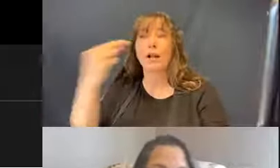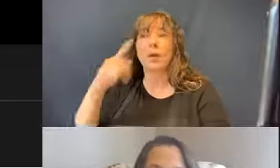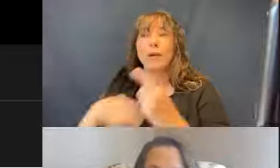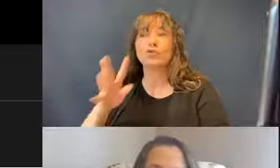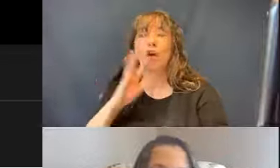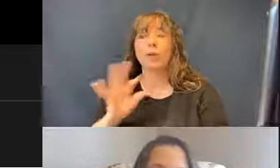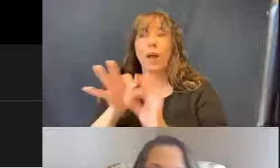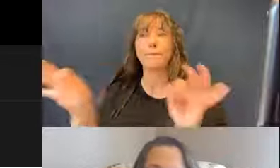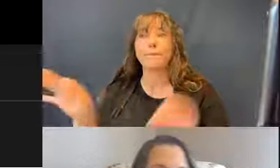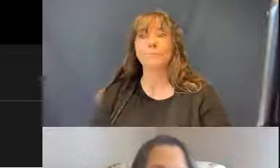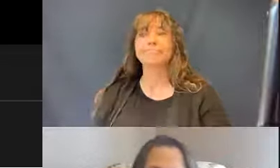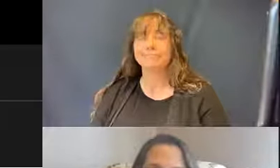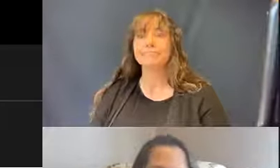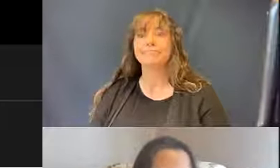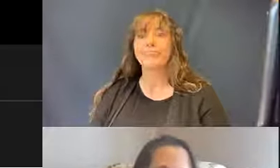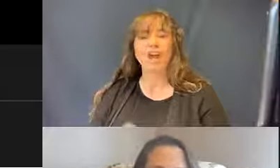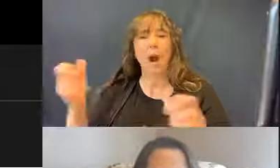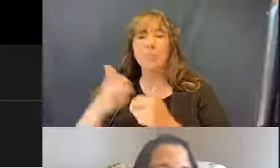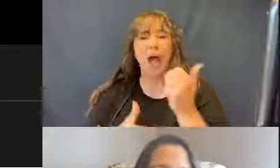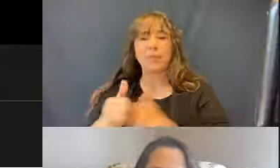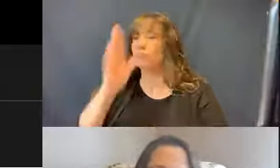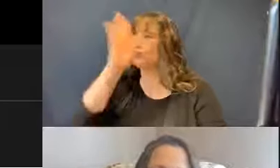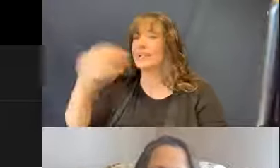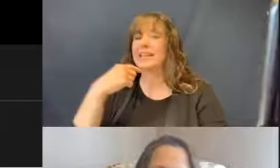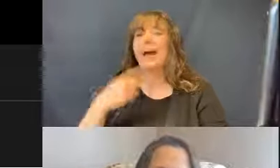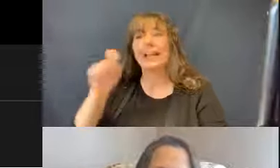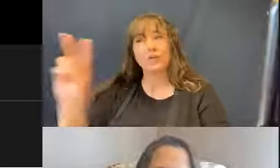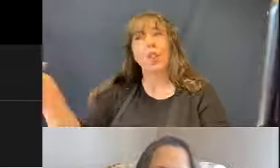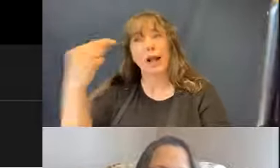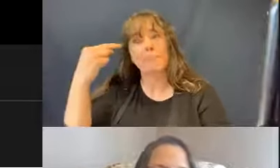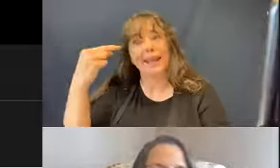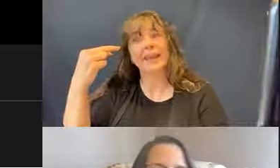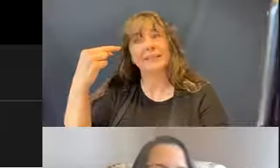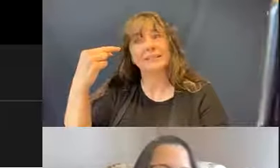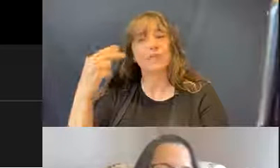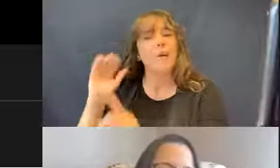no problem with telling people, I need you to look at me, again as a reminder. My hearing